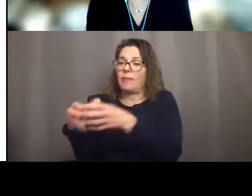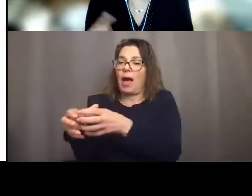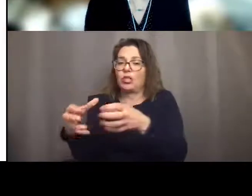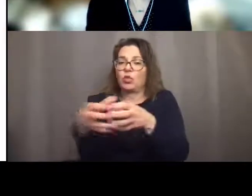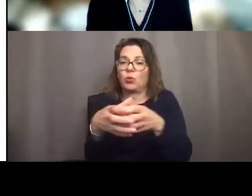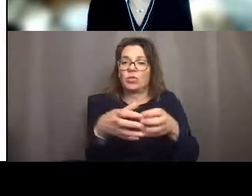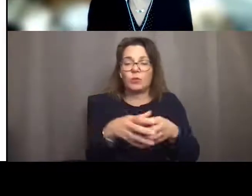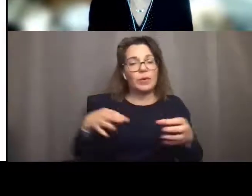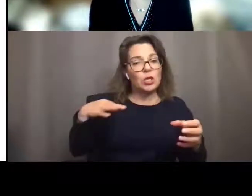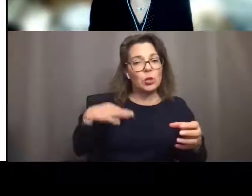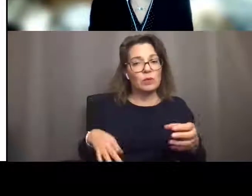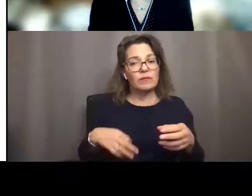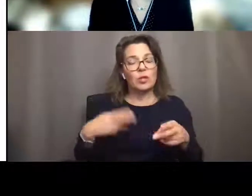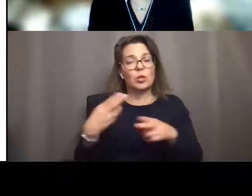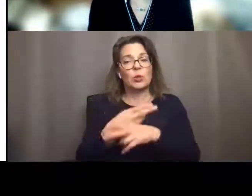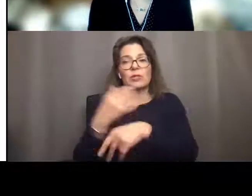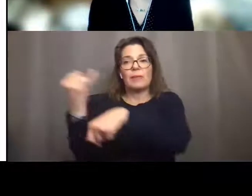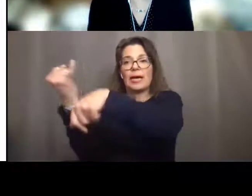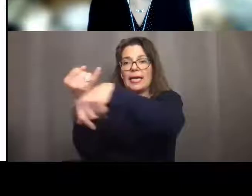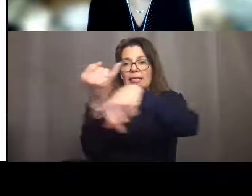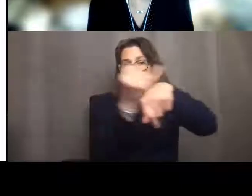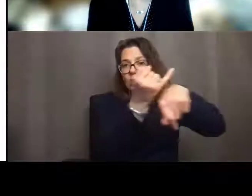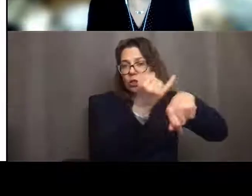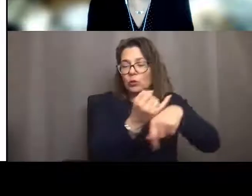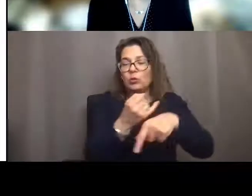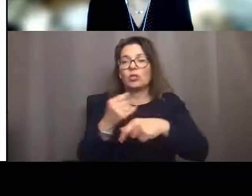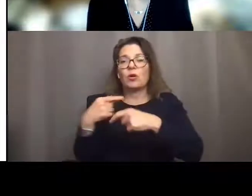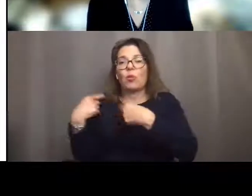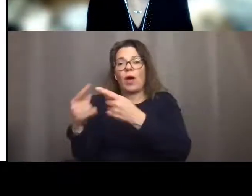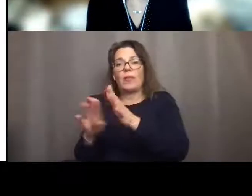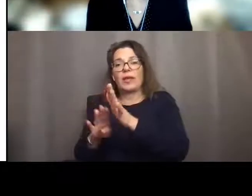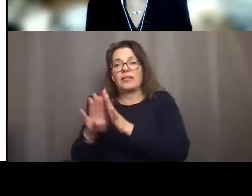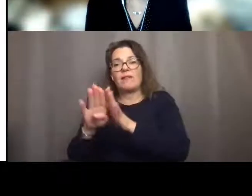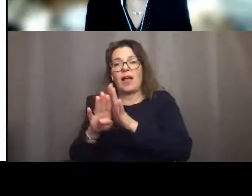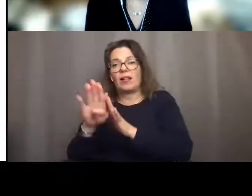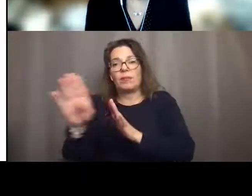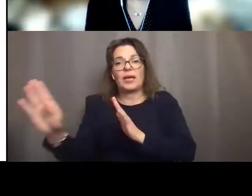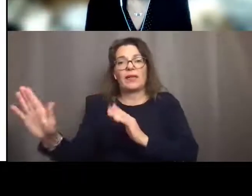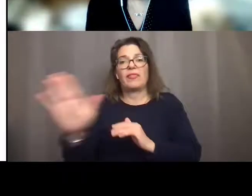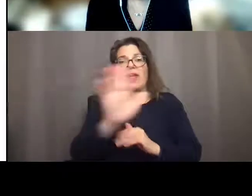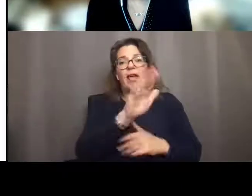and used by institutions as they're developing their training plans,